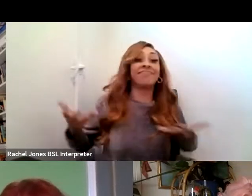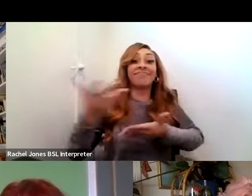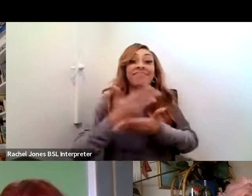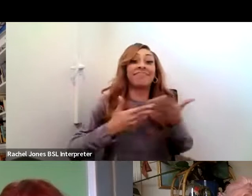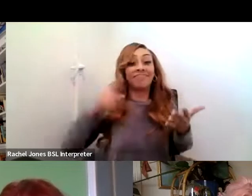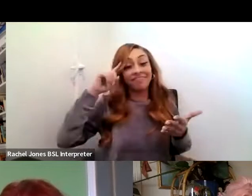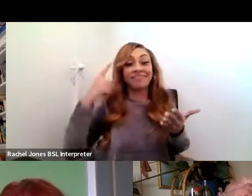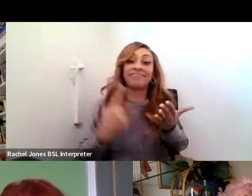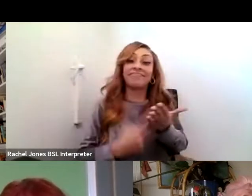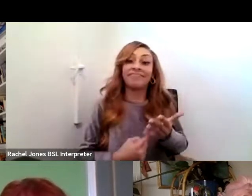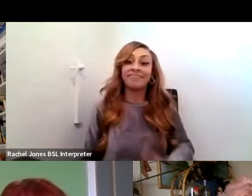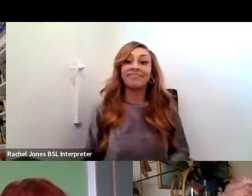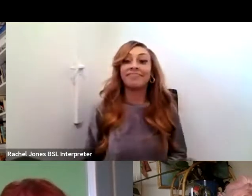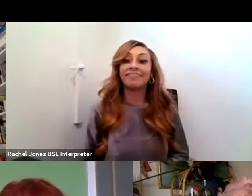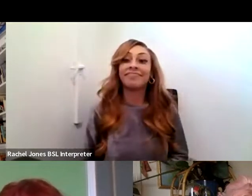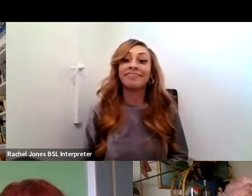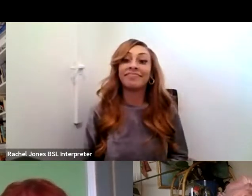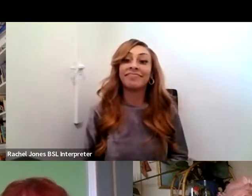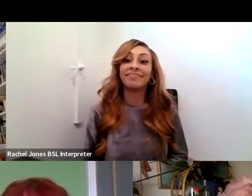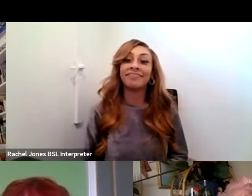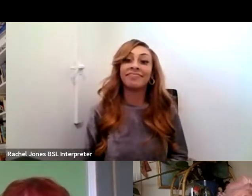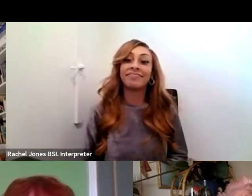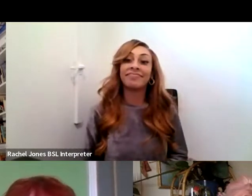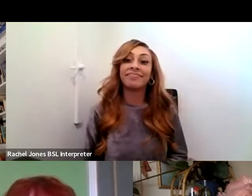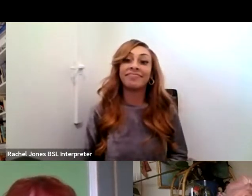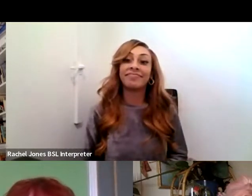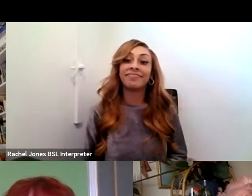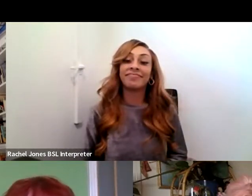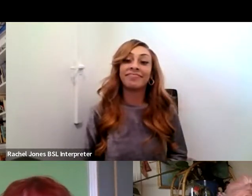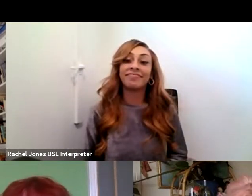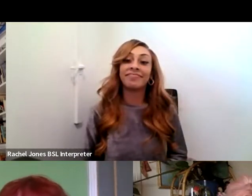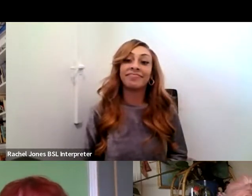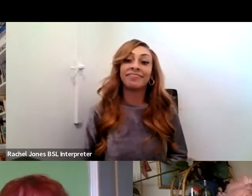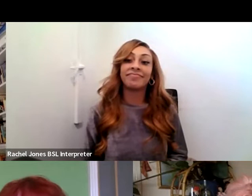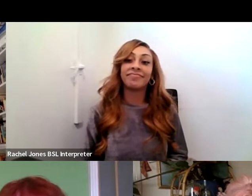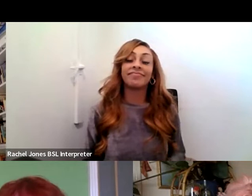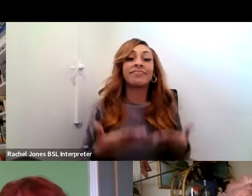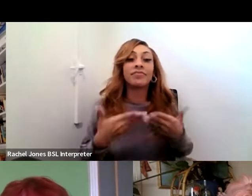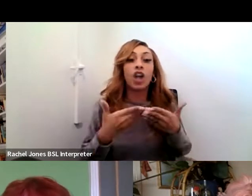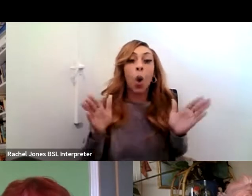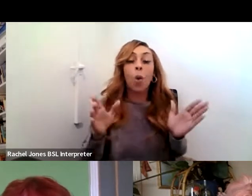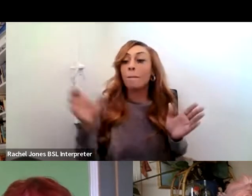Lou, do you want to take over? Yes, so there was an open call from The Lowry